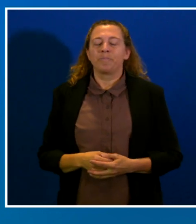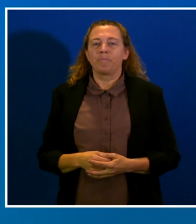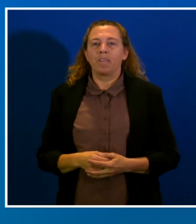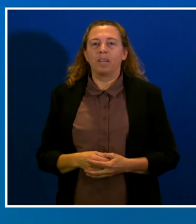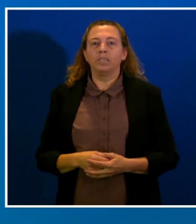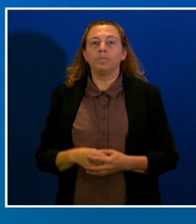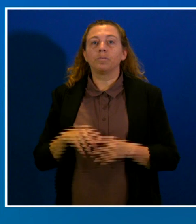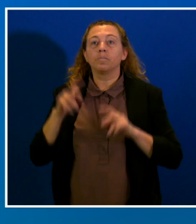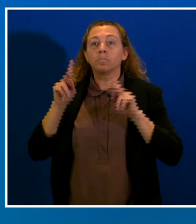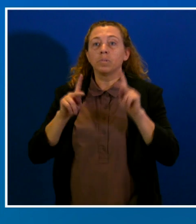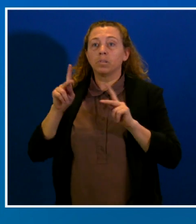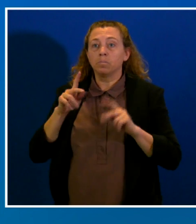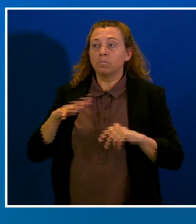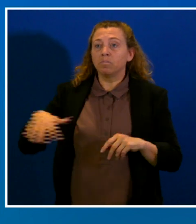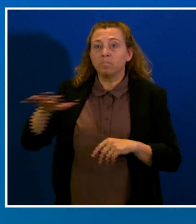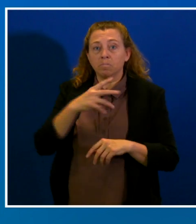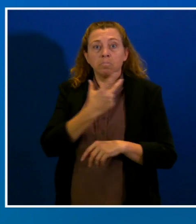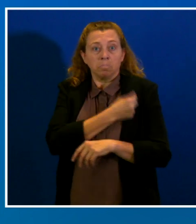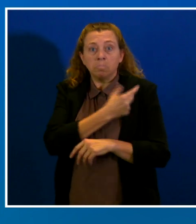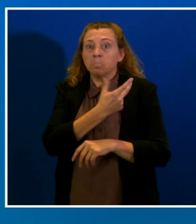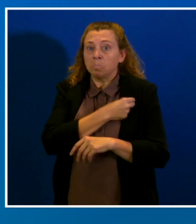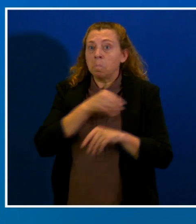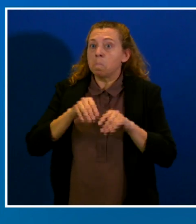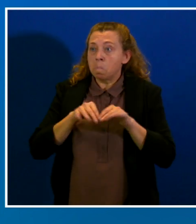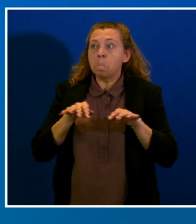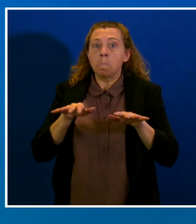a large portion of our community is not yet protected.